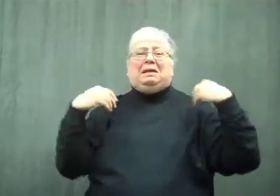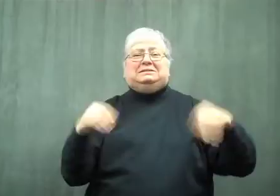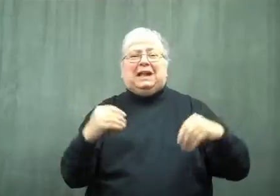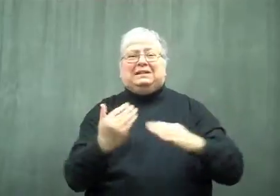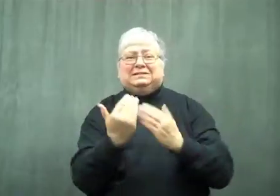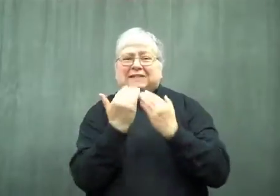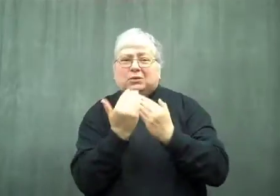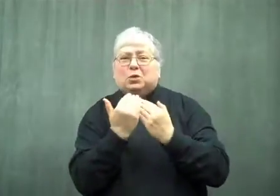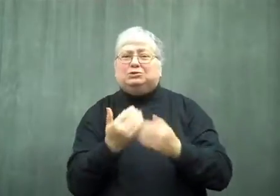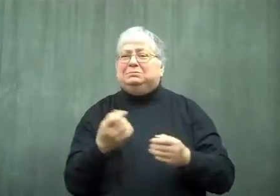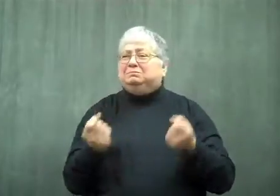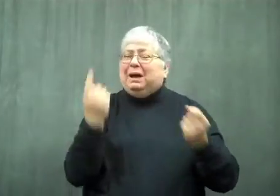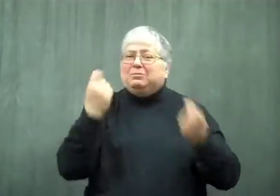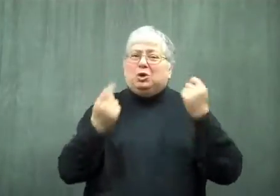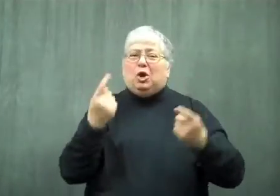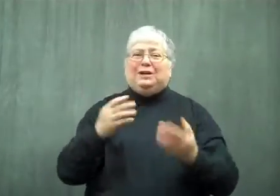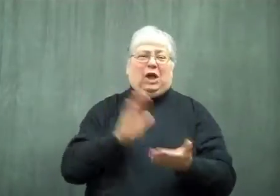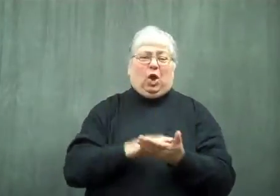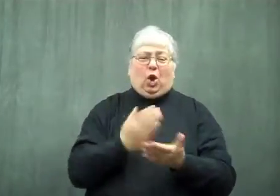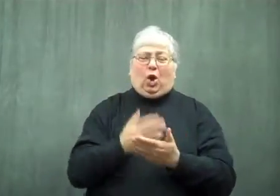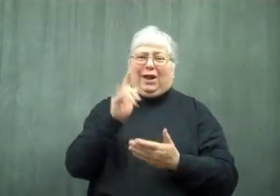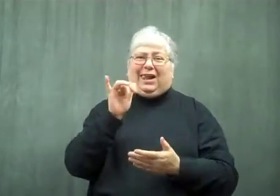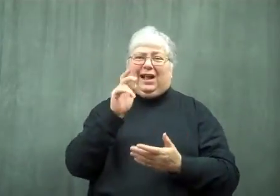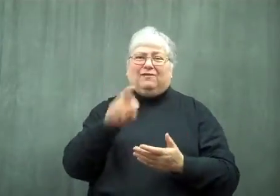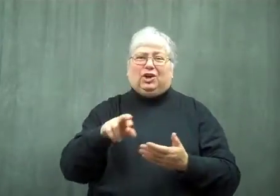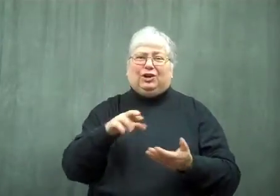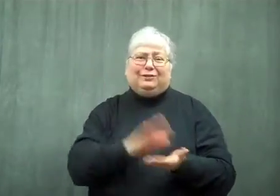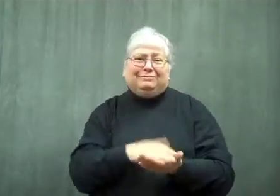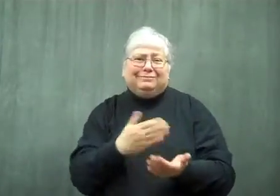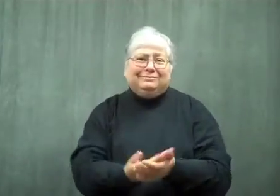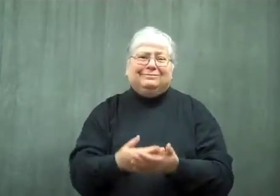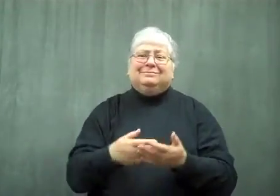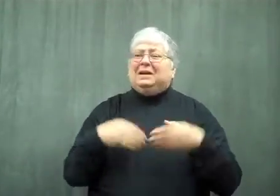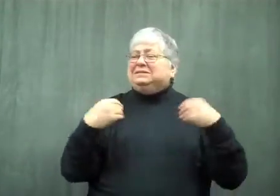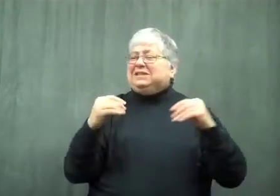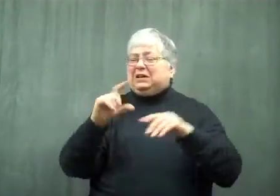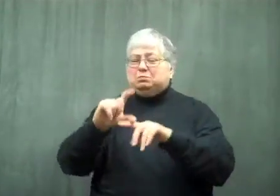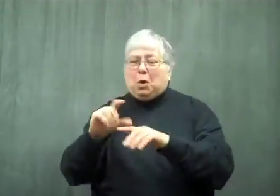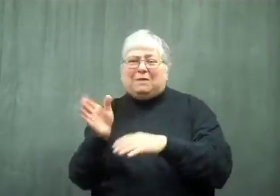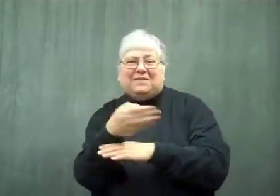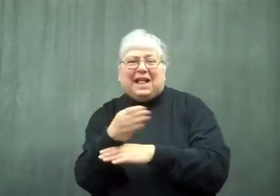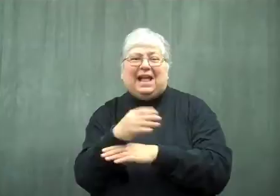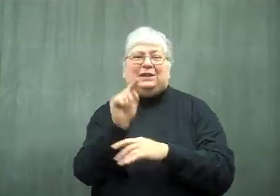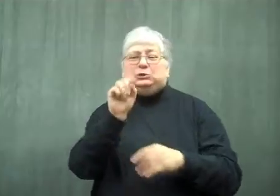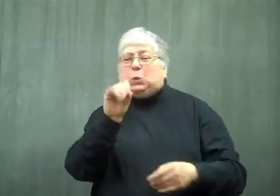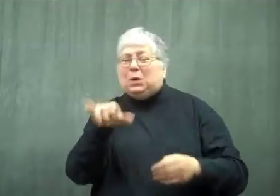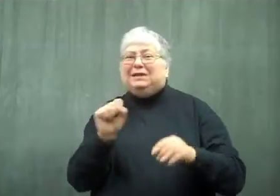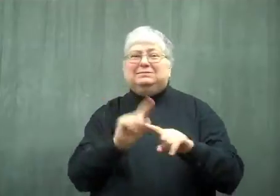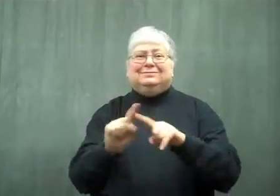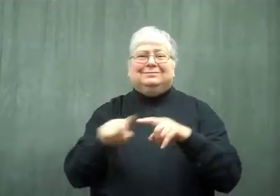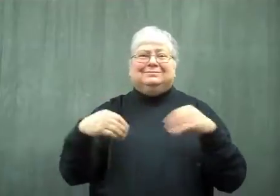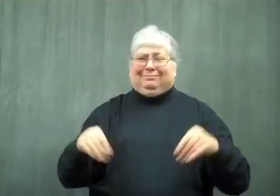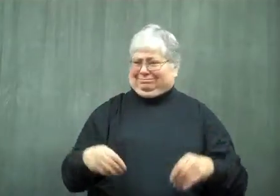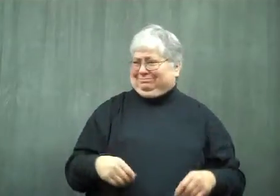People were selling sandwiches and popcorn and cooking liver. They were also selling souvenirs like toys and small flags.